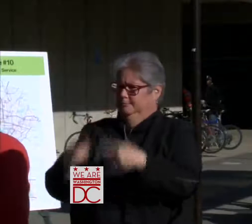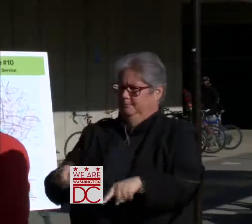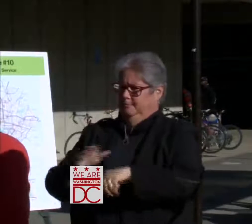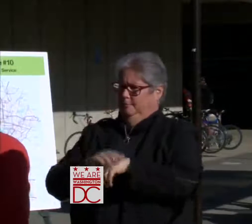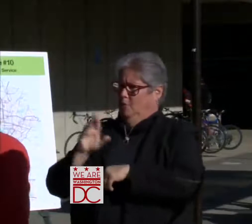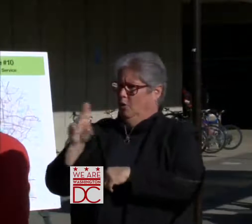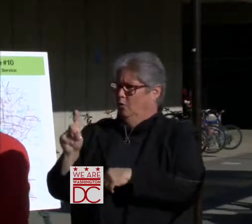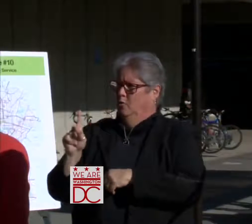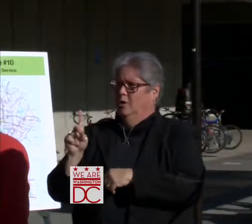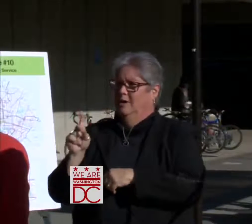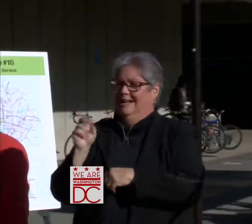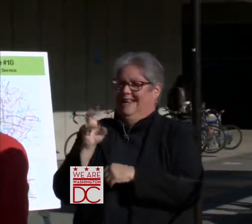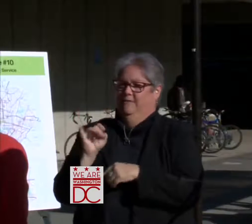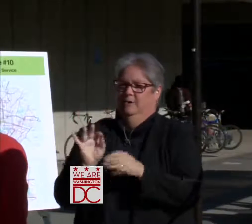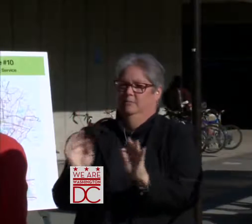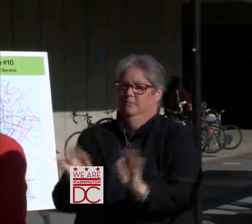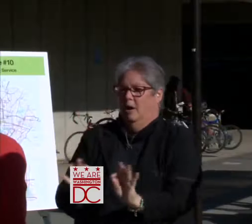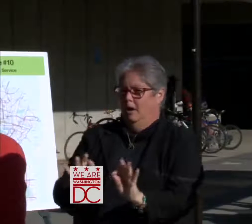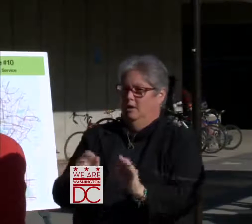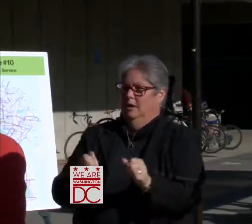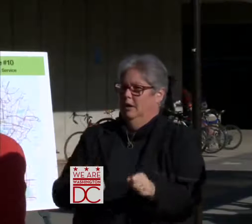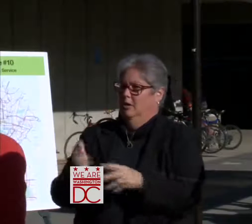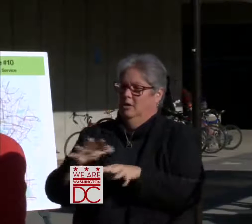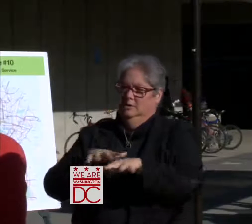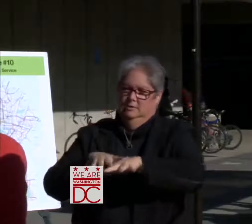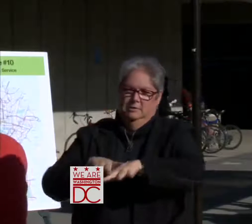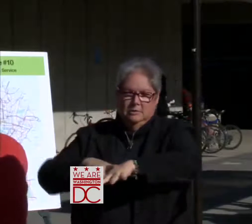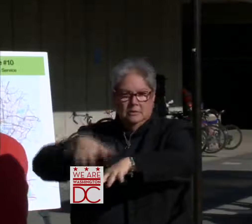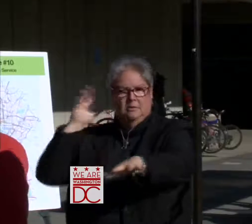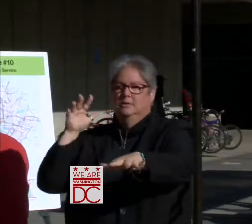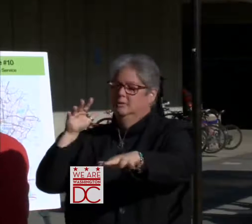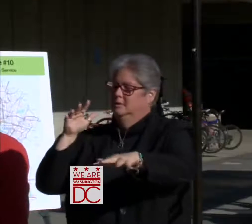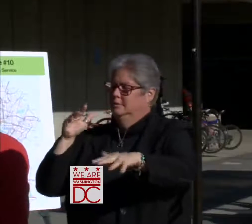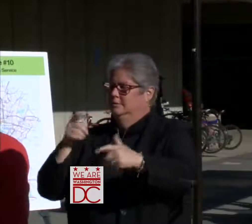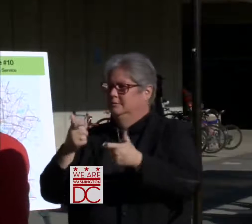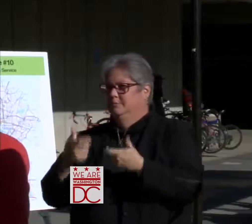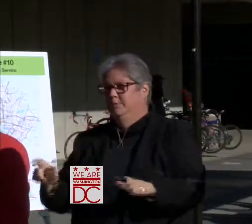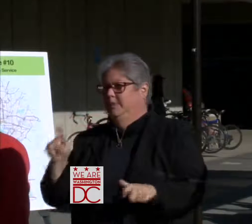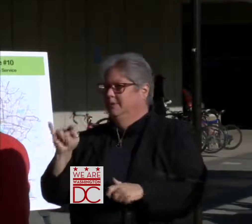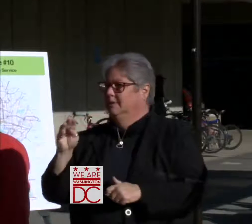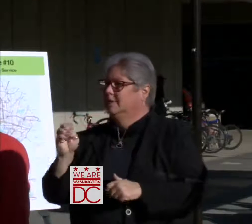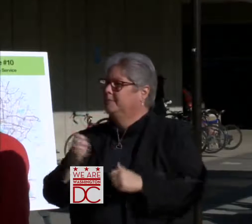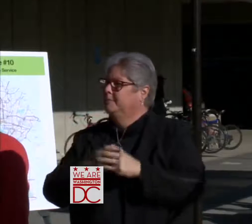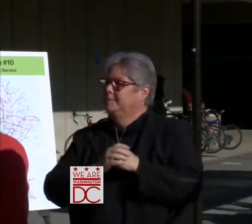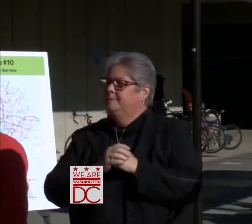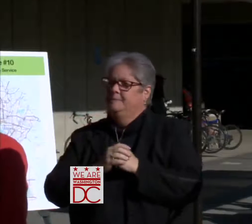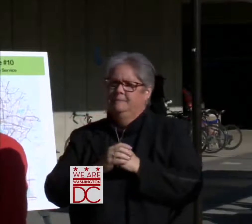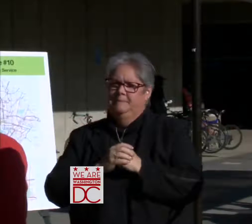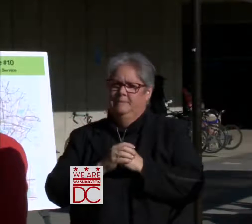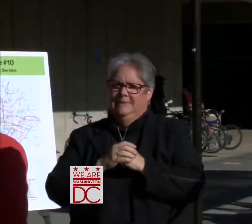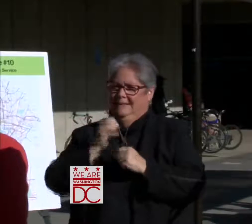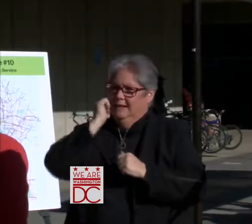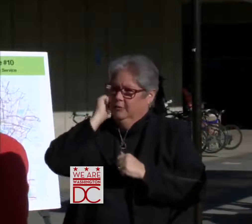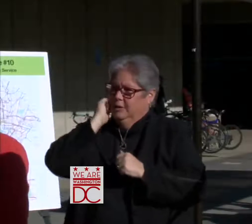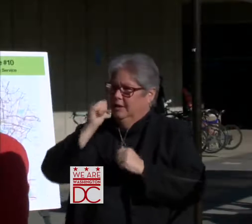ROADWAYS EVEN MINOR ONES CAN CAUSE MAJOR TRAFFIC BACK-UPS ON A DAILY BASIS.